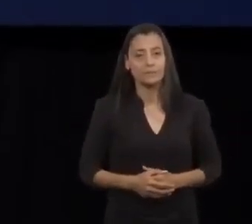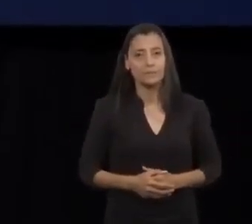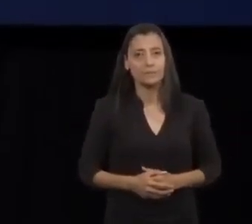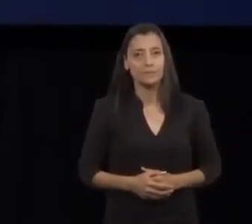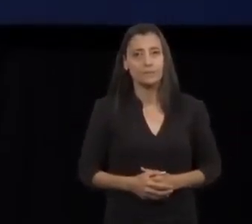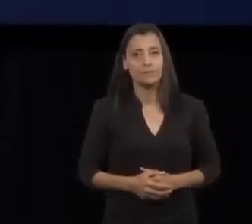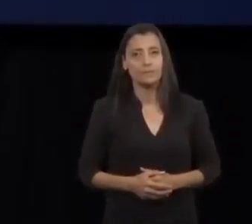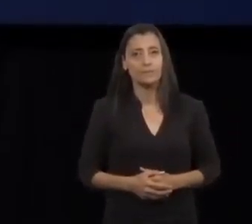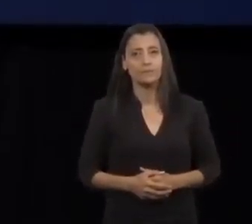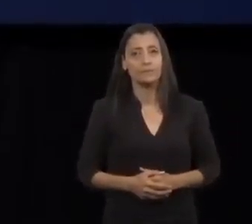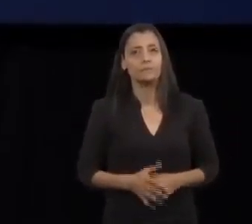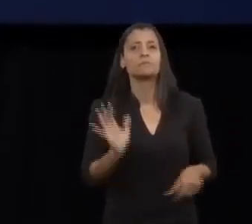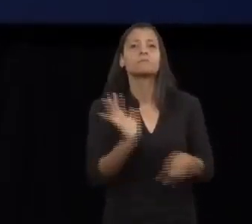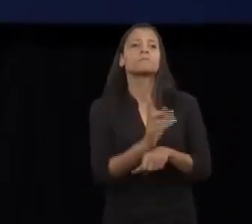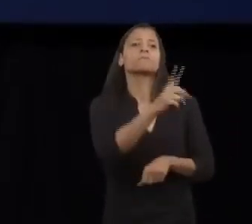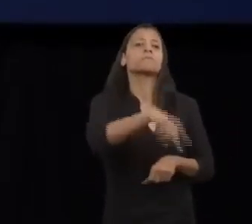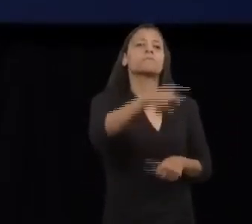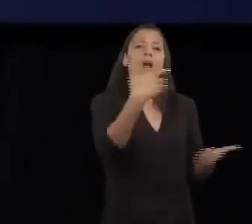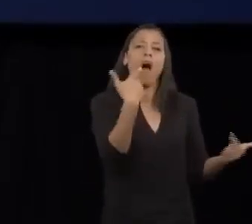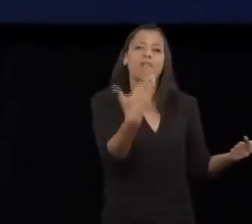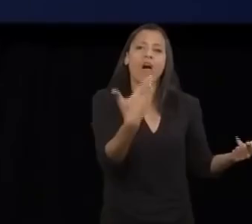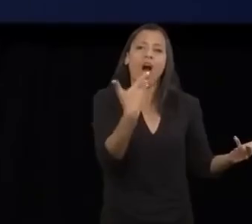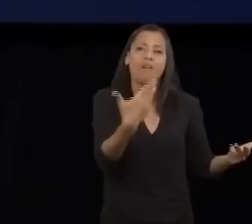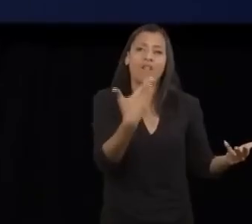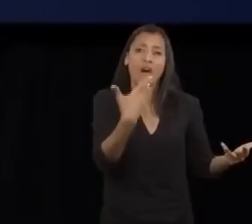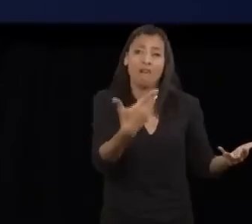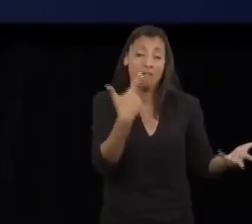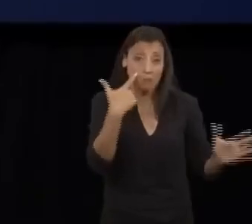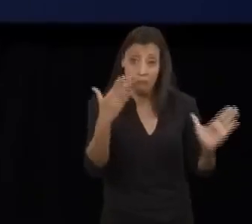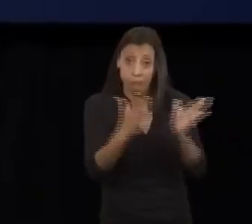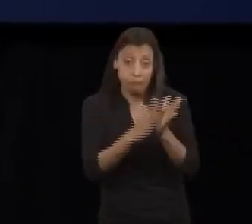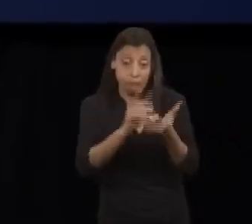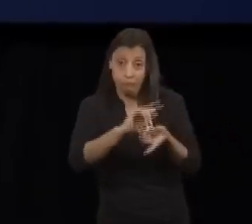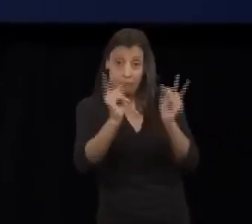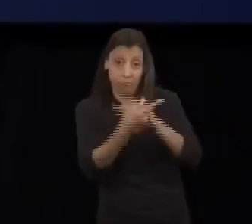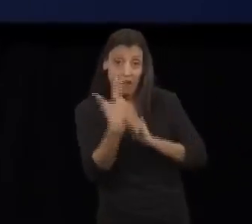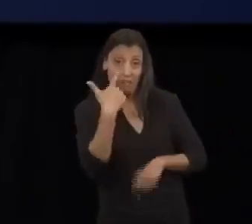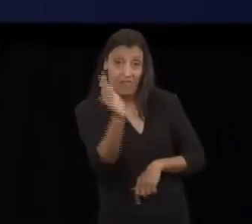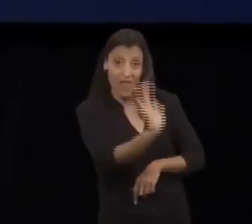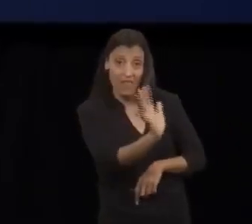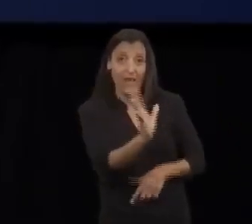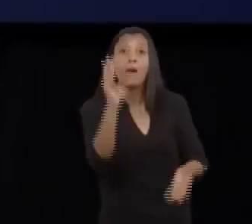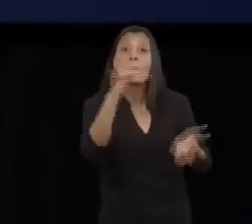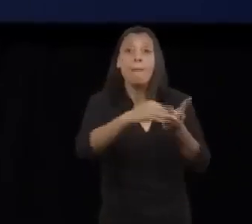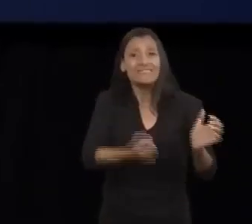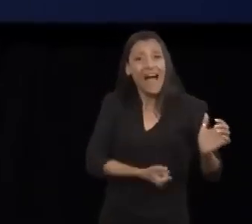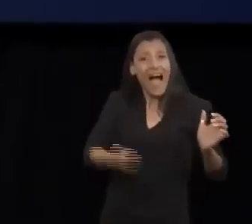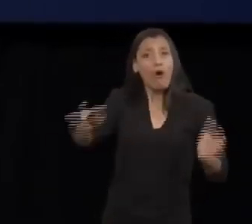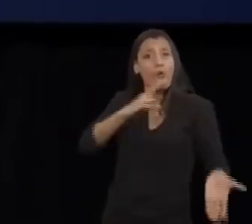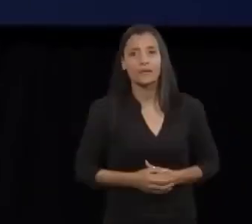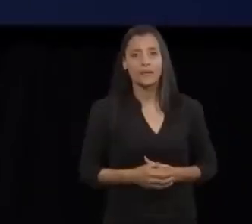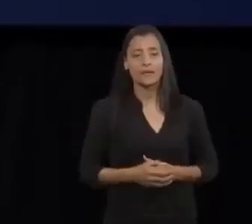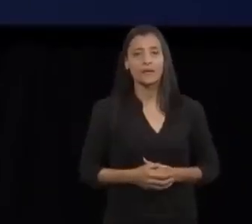to throw away all those myths, that is, we have managed to show that a fiscal adjustment is expansive.